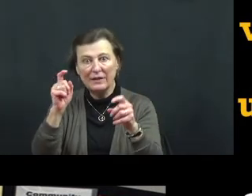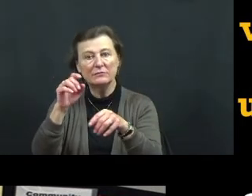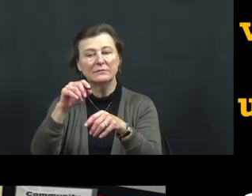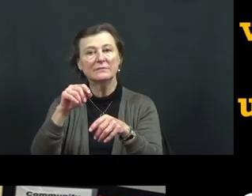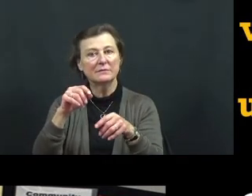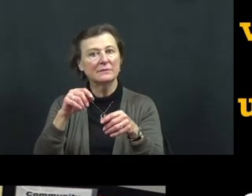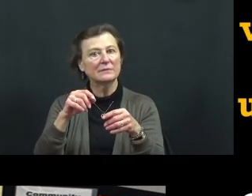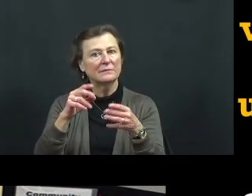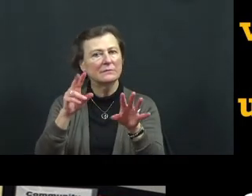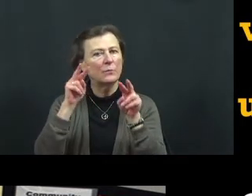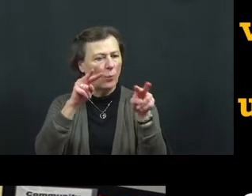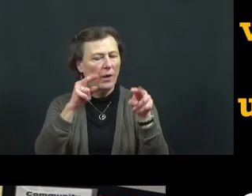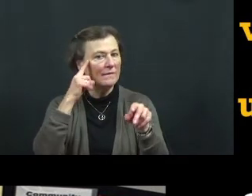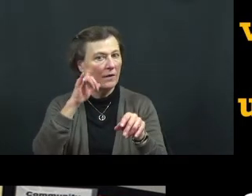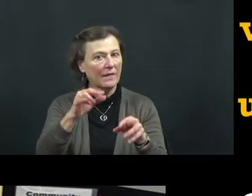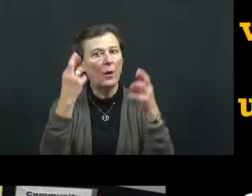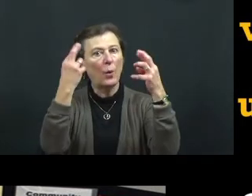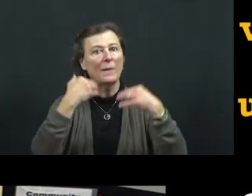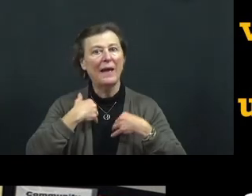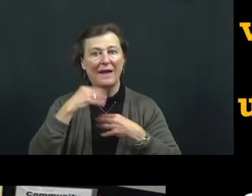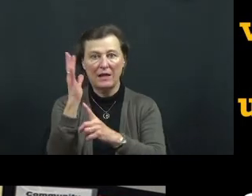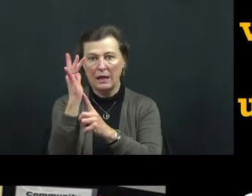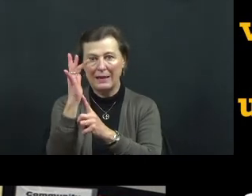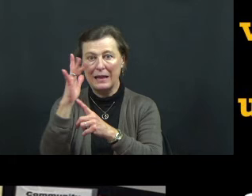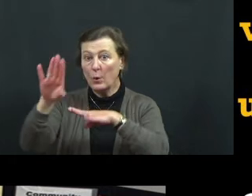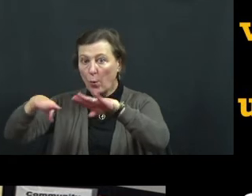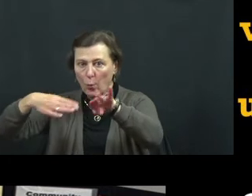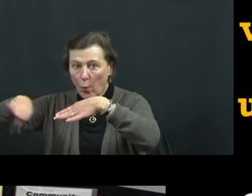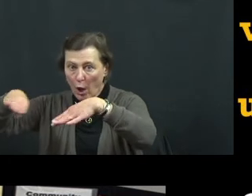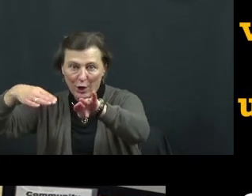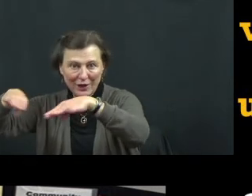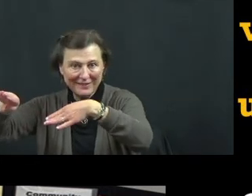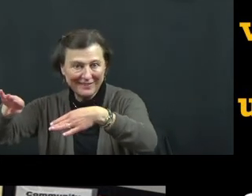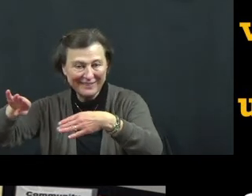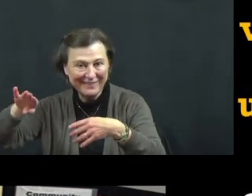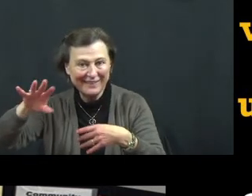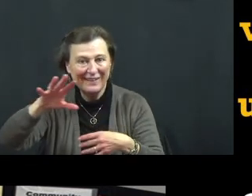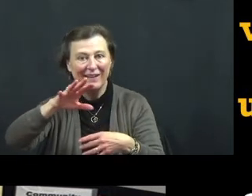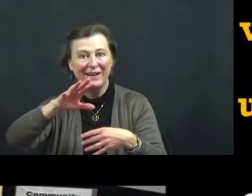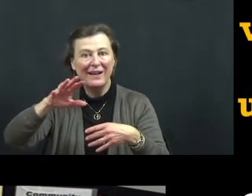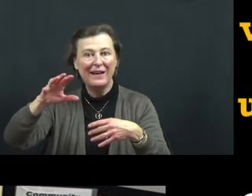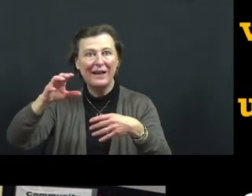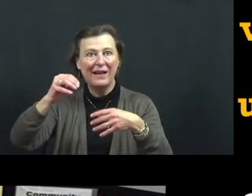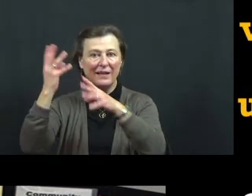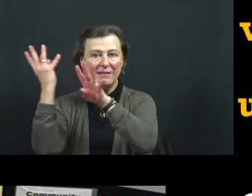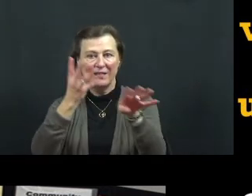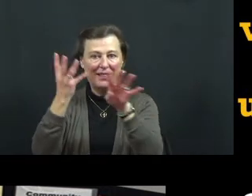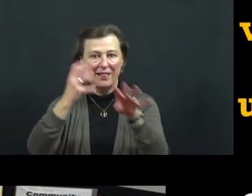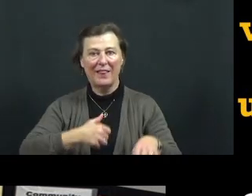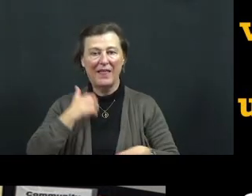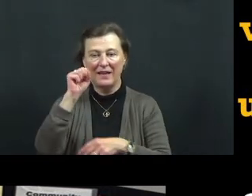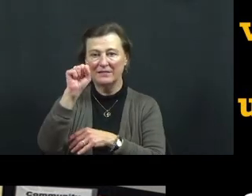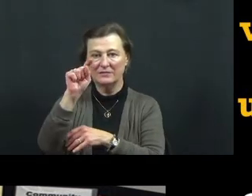We're hoping to have a candle walk and also a live stream service here.